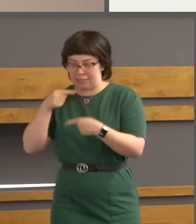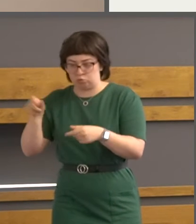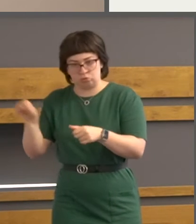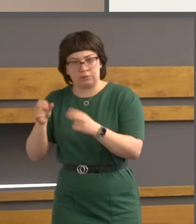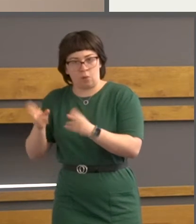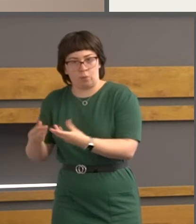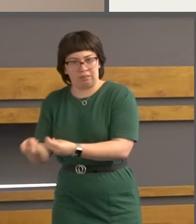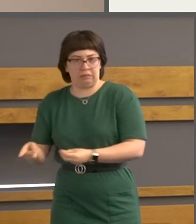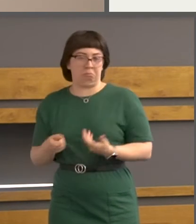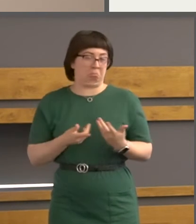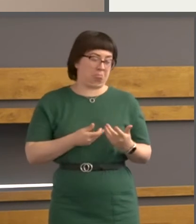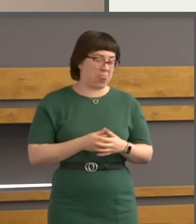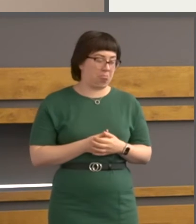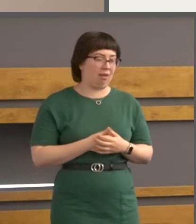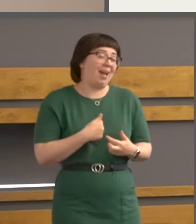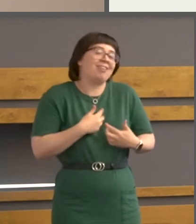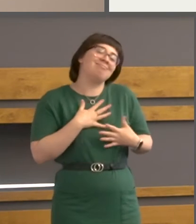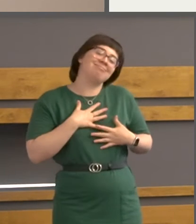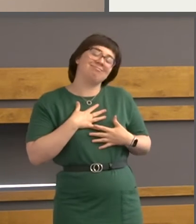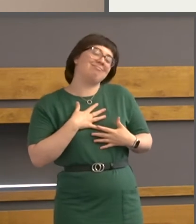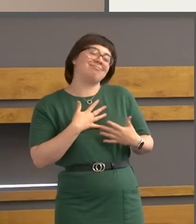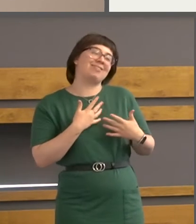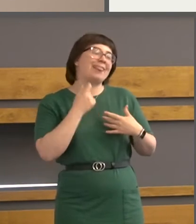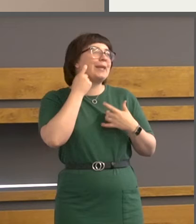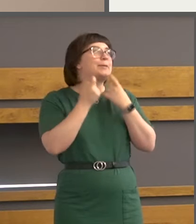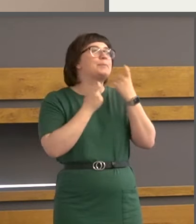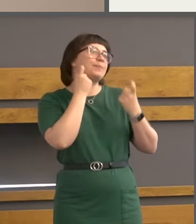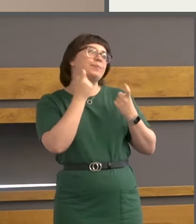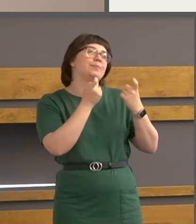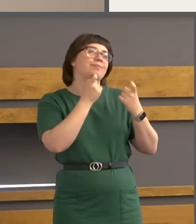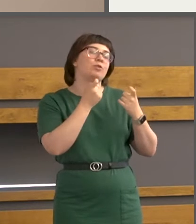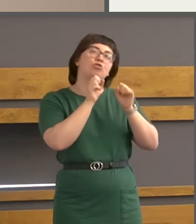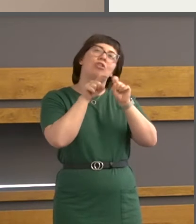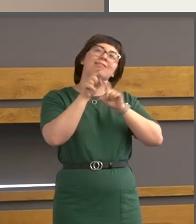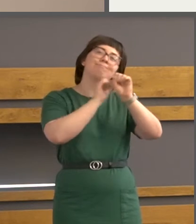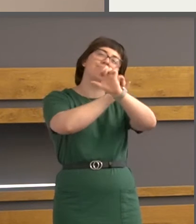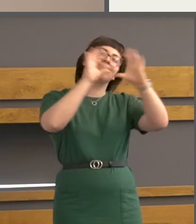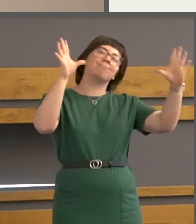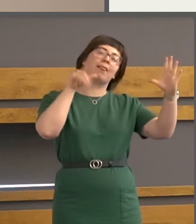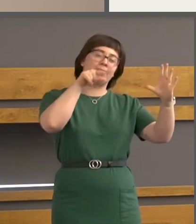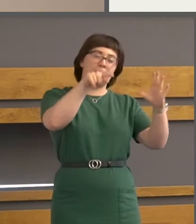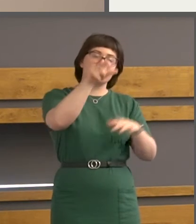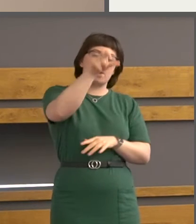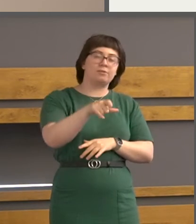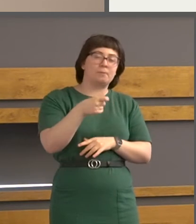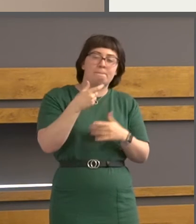So I was really looking, I just, I liked how they kind of, I was just thinking about, or imagining, trying to think about who they might have been.